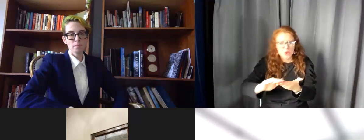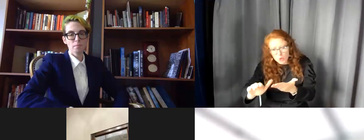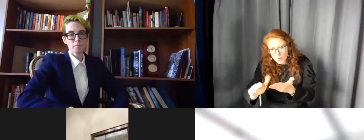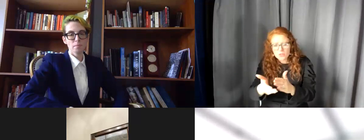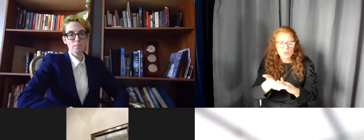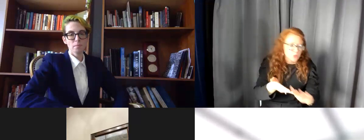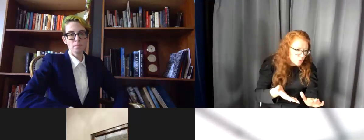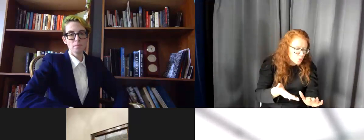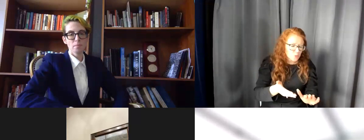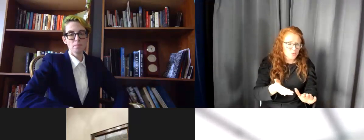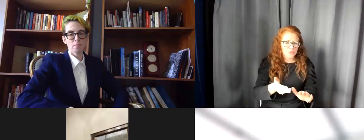Jordan Radford: He was never told